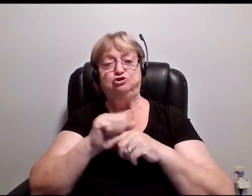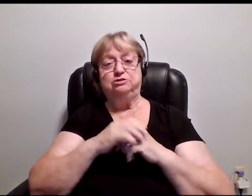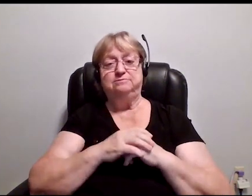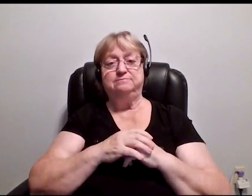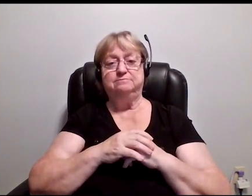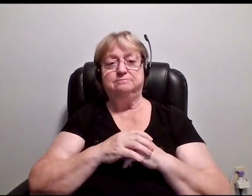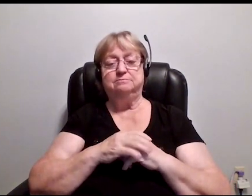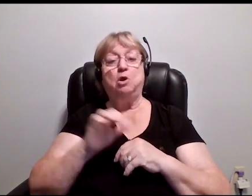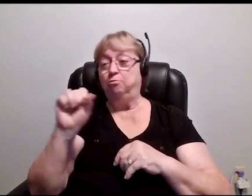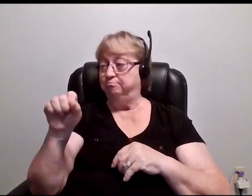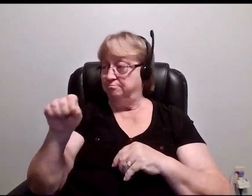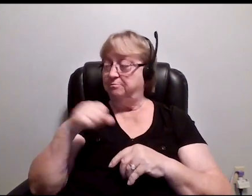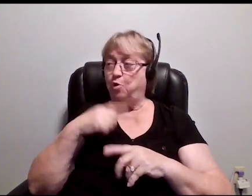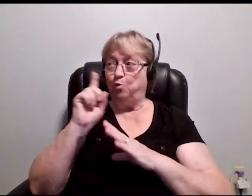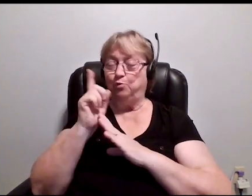I can definitely do that. Give me just one second.